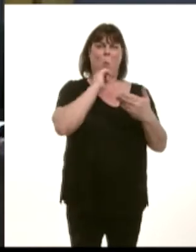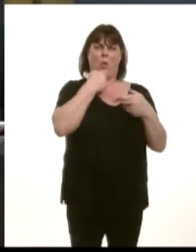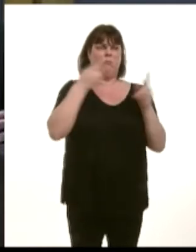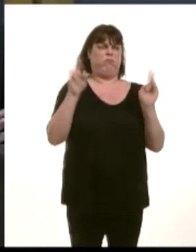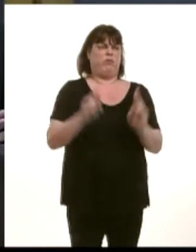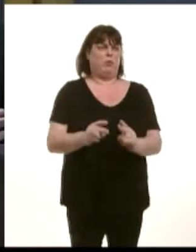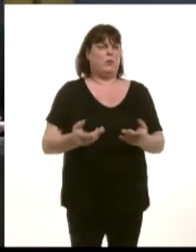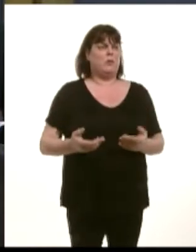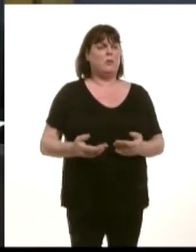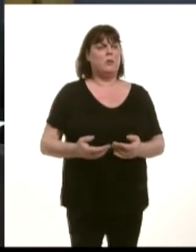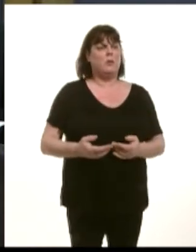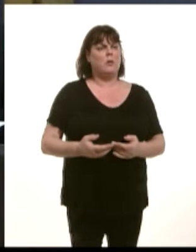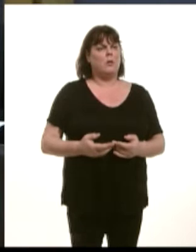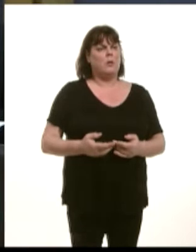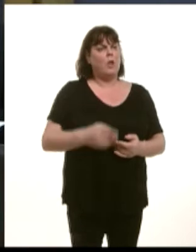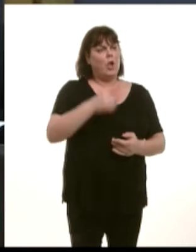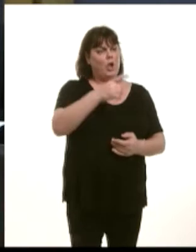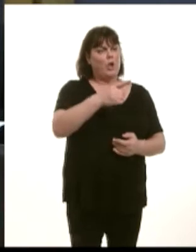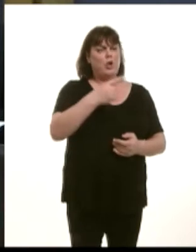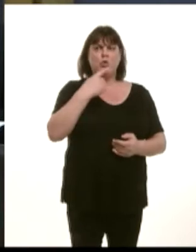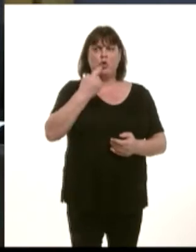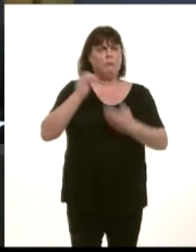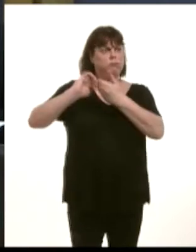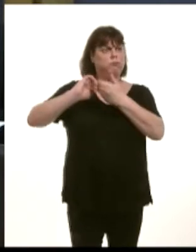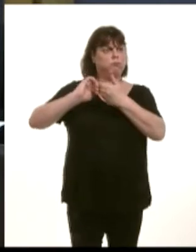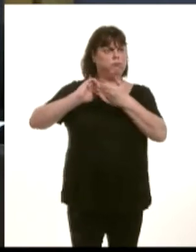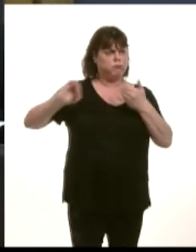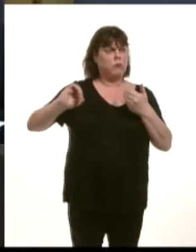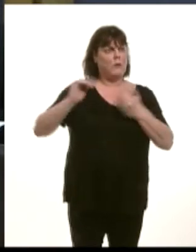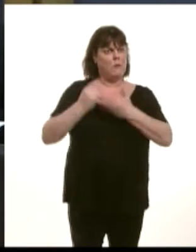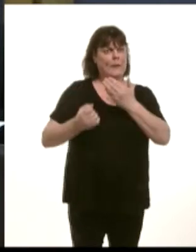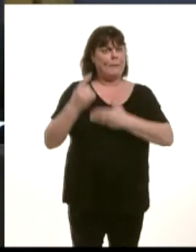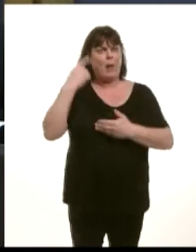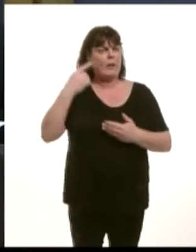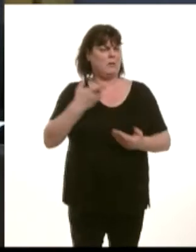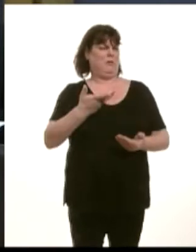You've refused to distance yourself from that. Week in, week out you come here and bemoan Tory cuts.